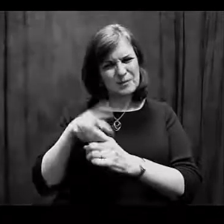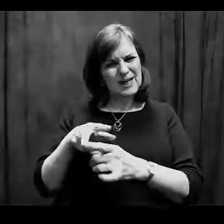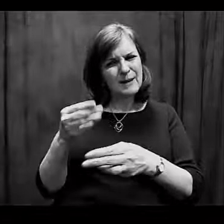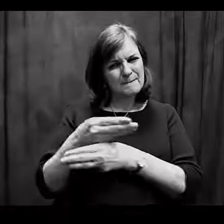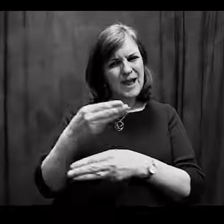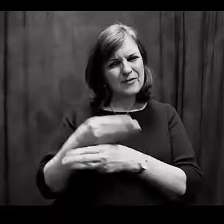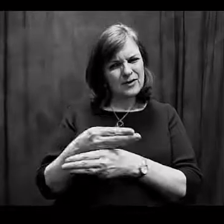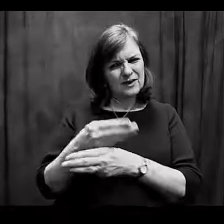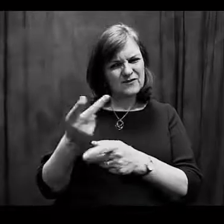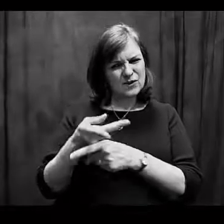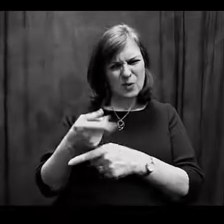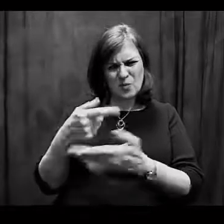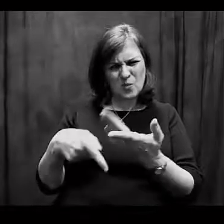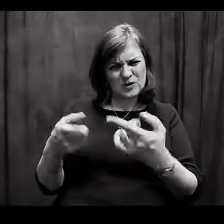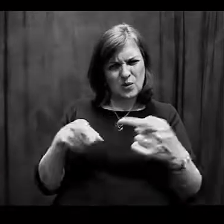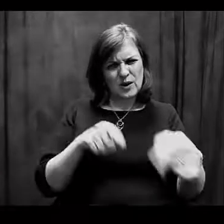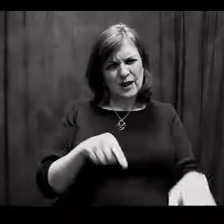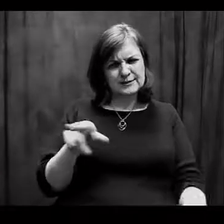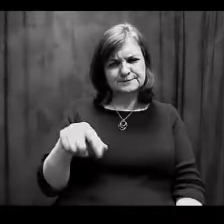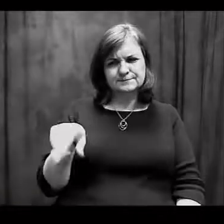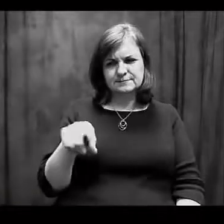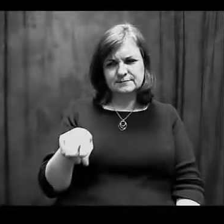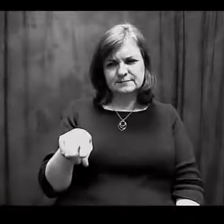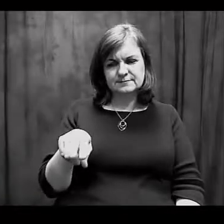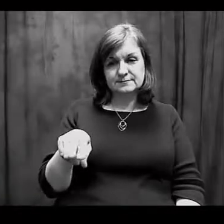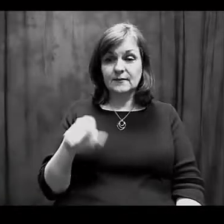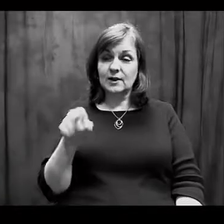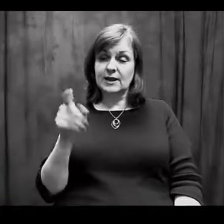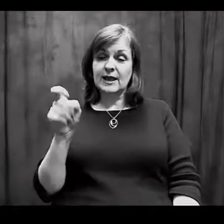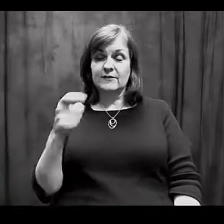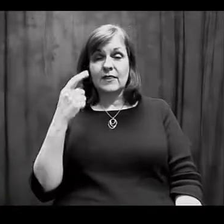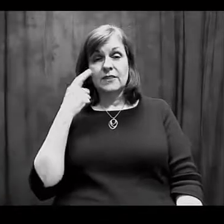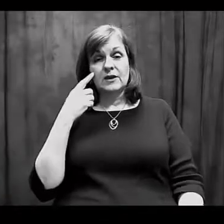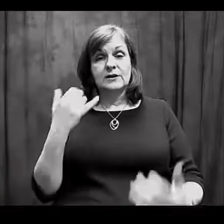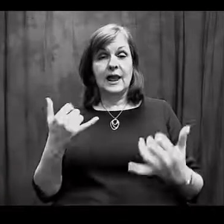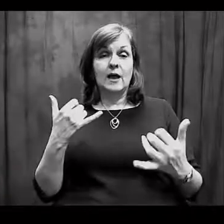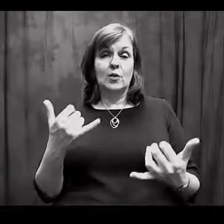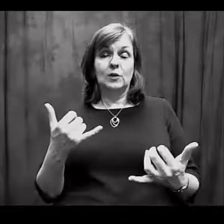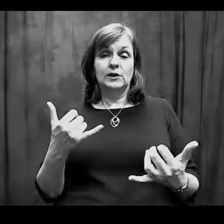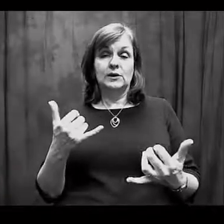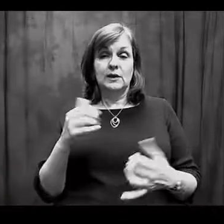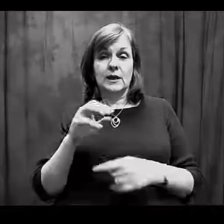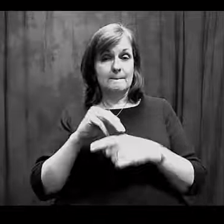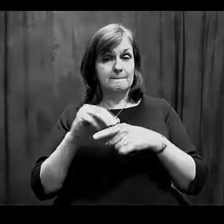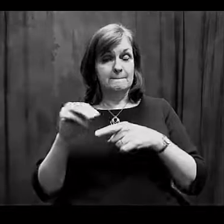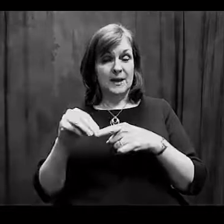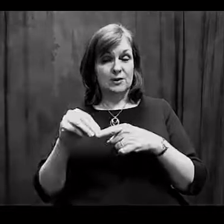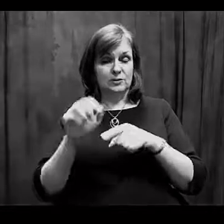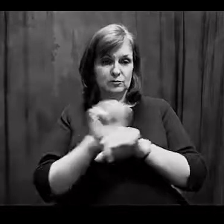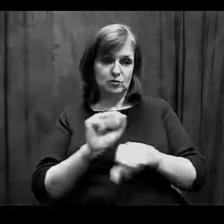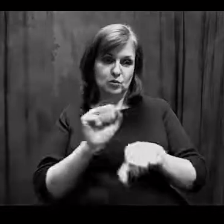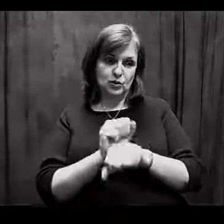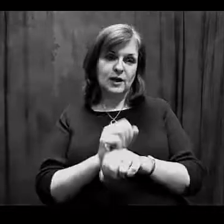But, I still have to apply some math to this - I gotta figure out what's really going on because you've gotta think at this point